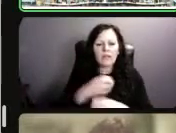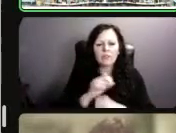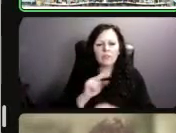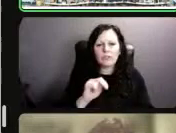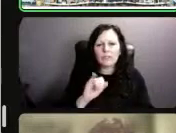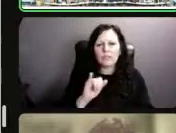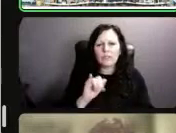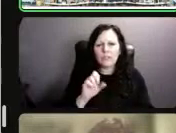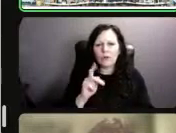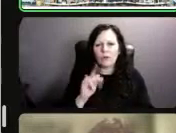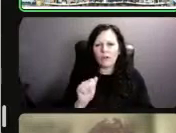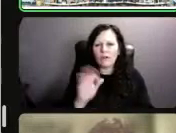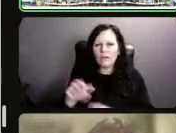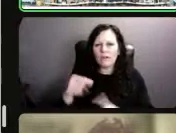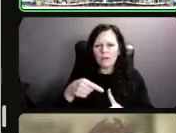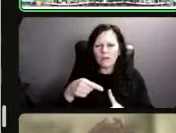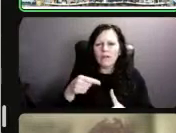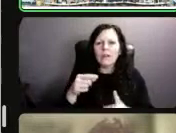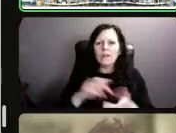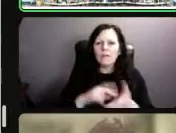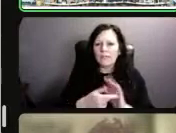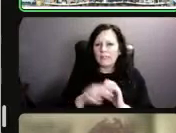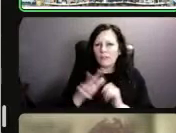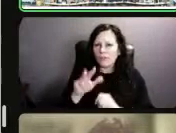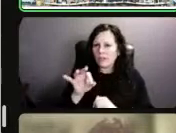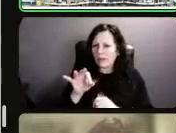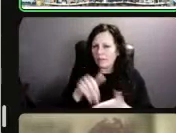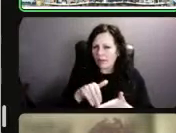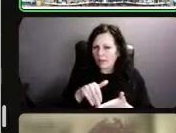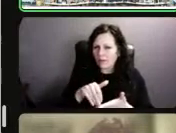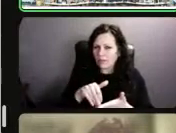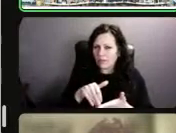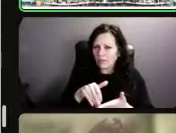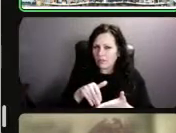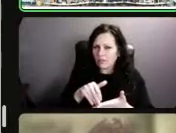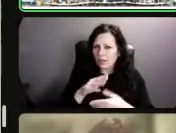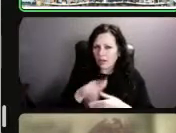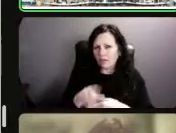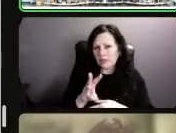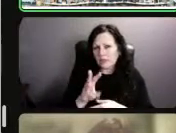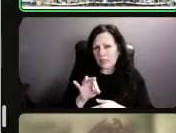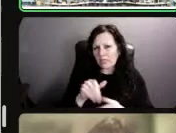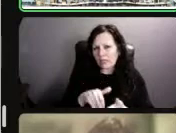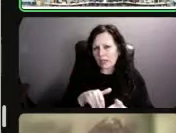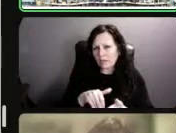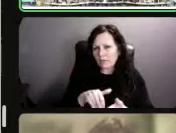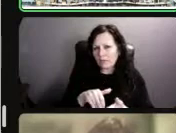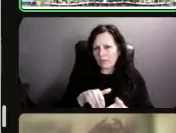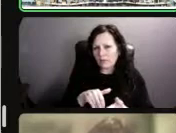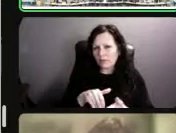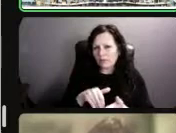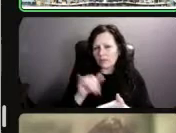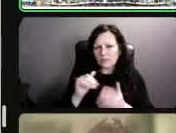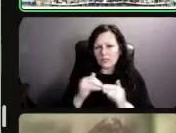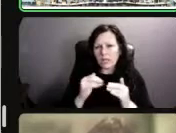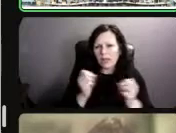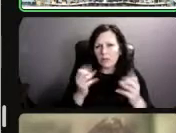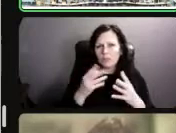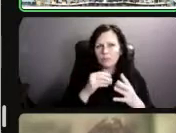OK, SO TELL US ON THE SHOW